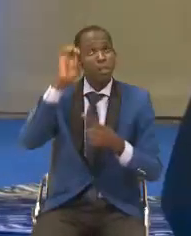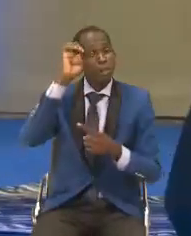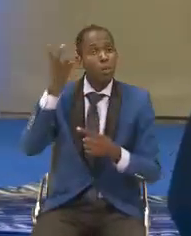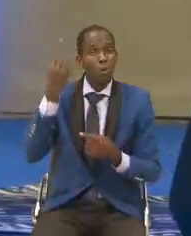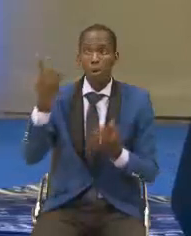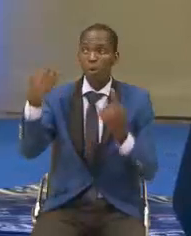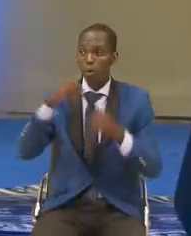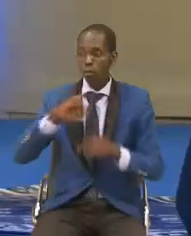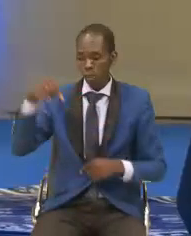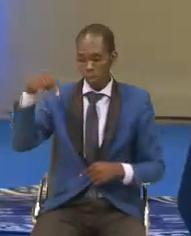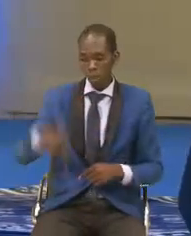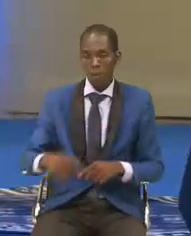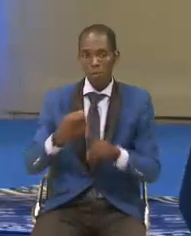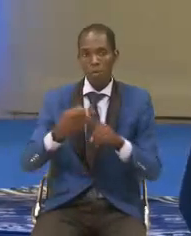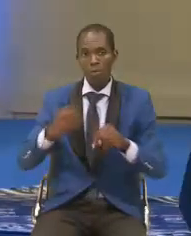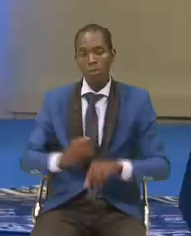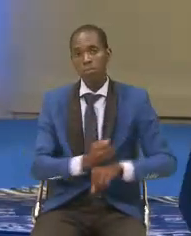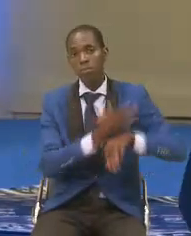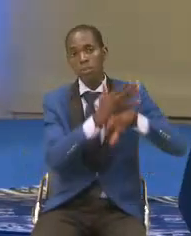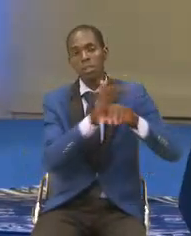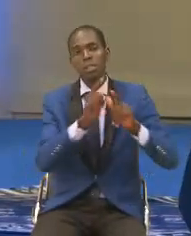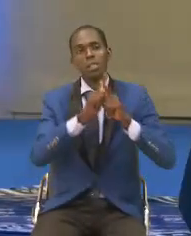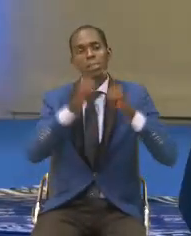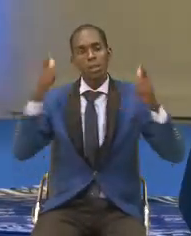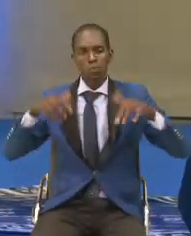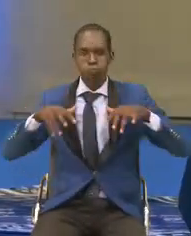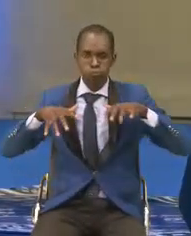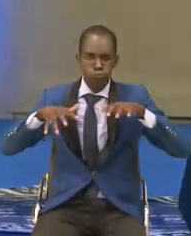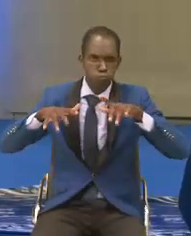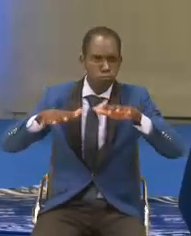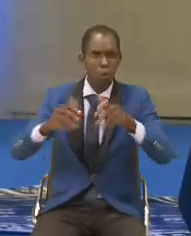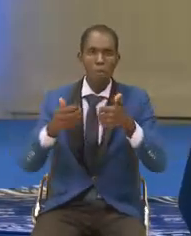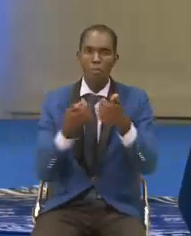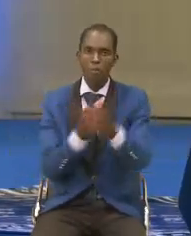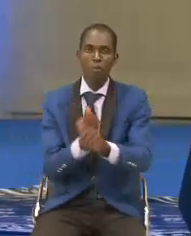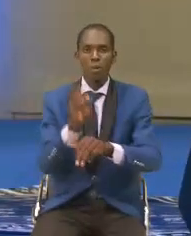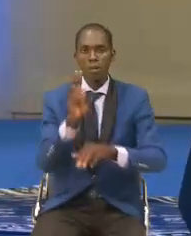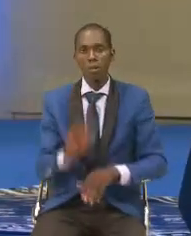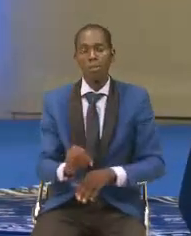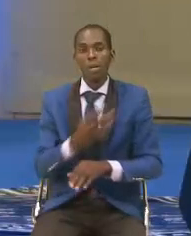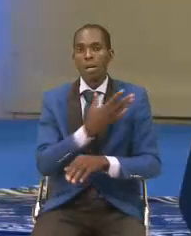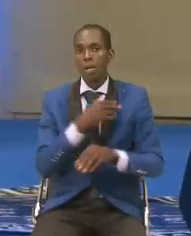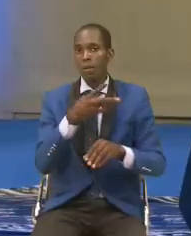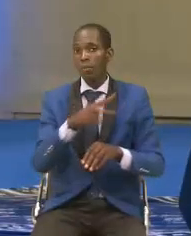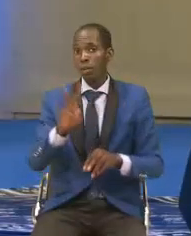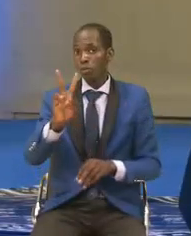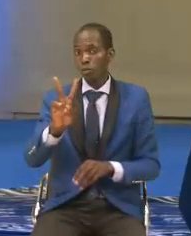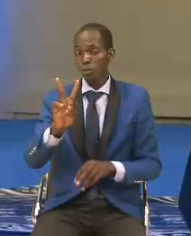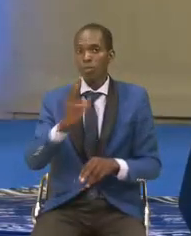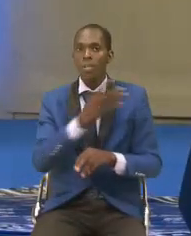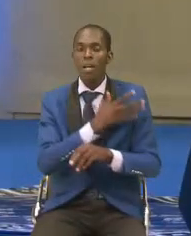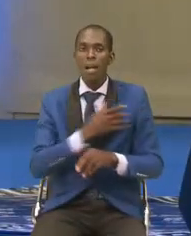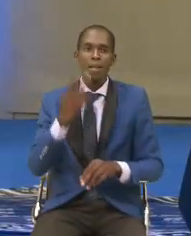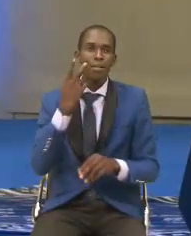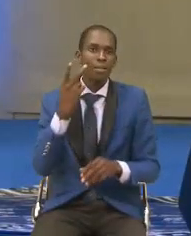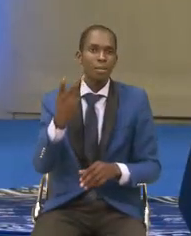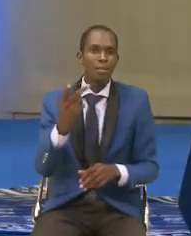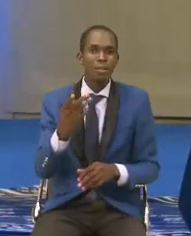when he was come down from the mountain great multitudes followed him and then he virtue